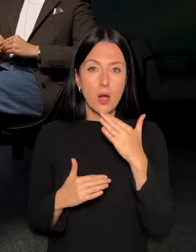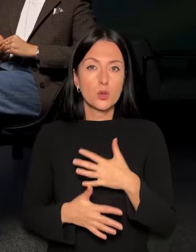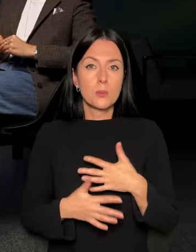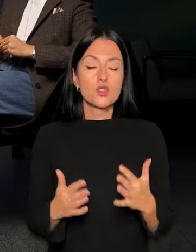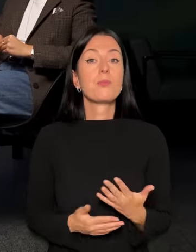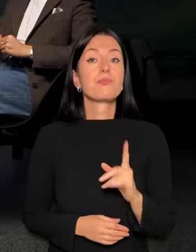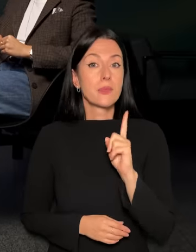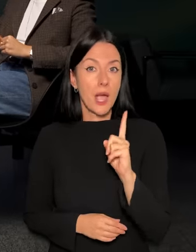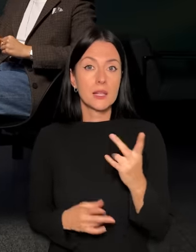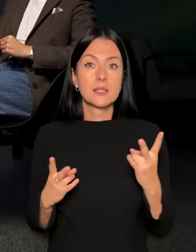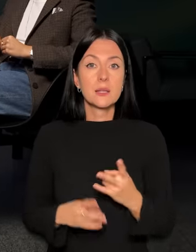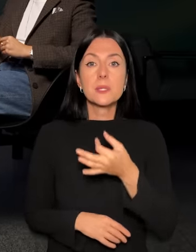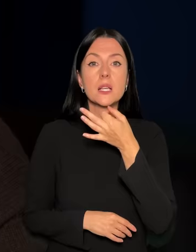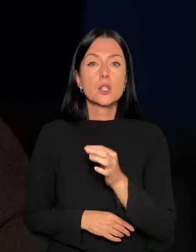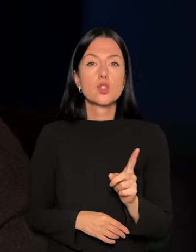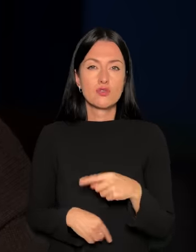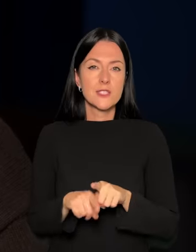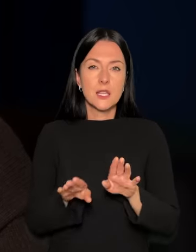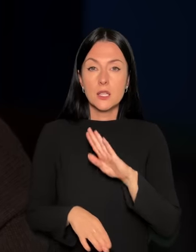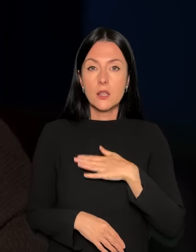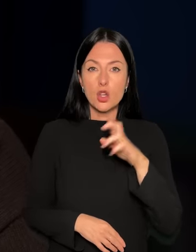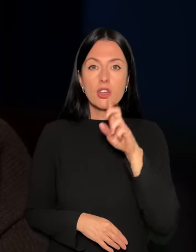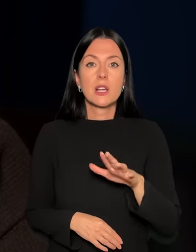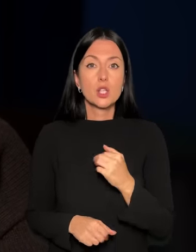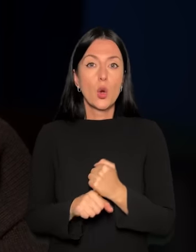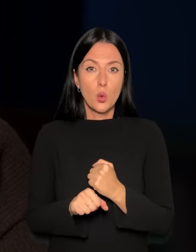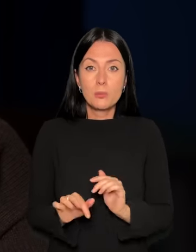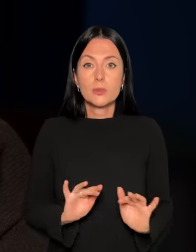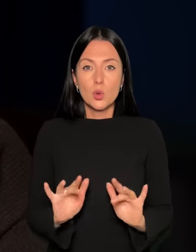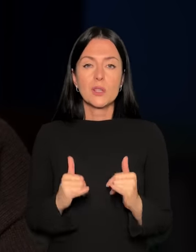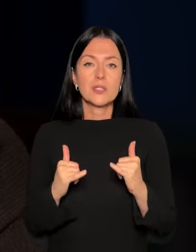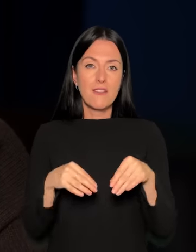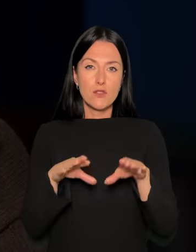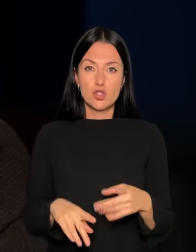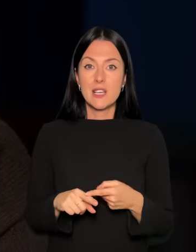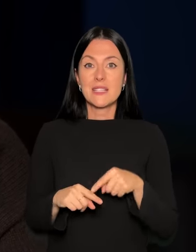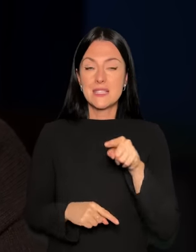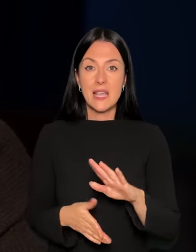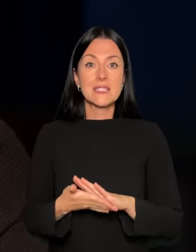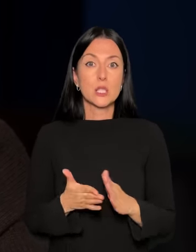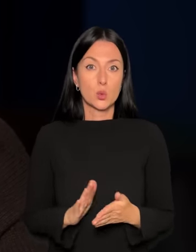But it's important to mention that our country is taking steps to address this situation. Absolutely.